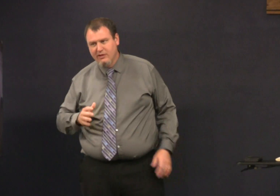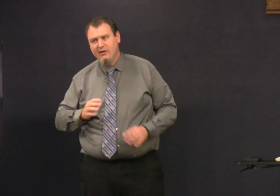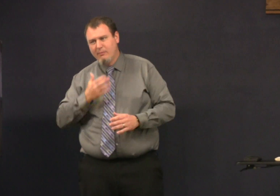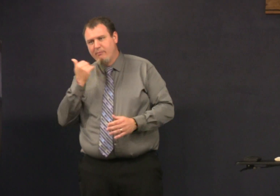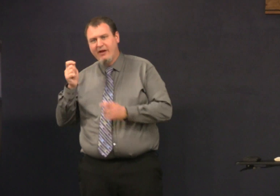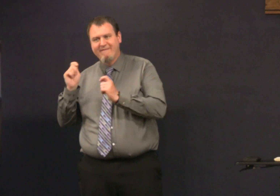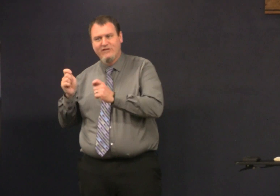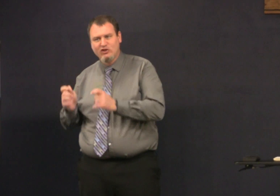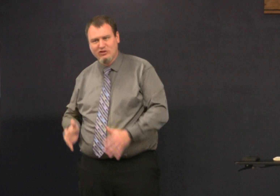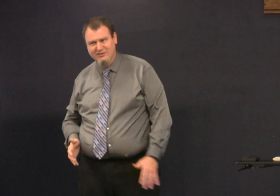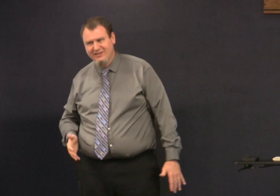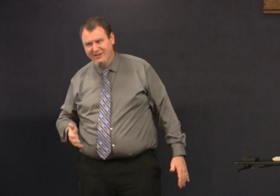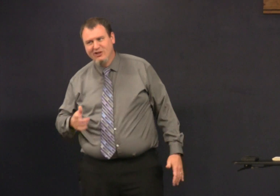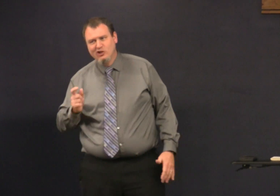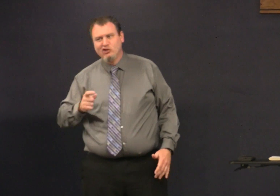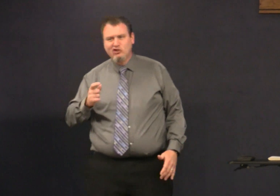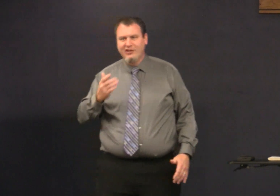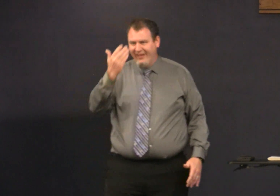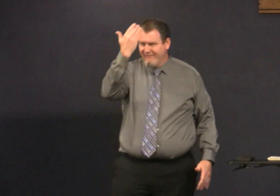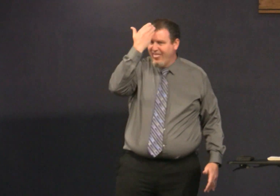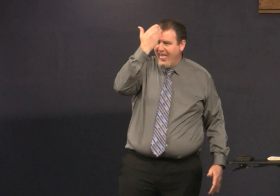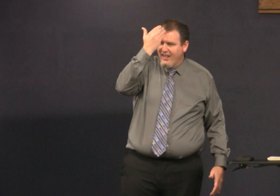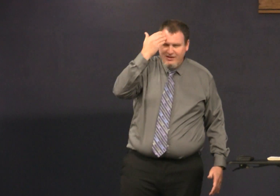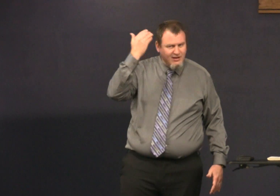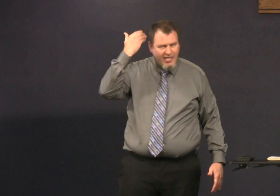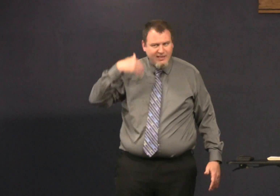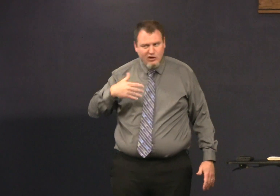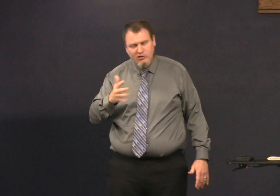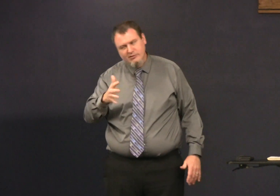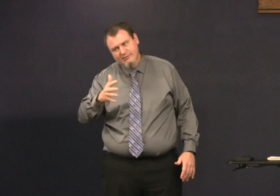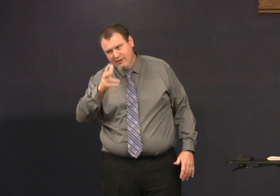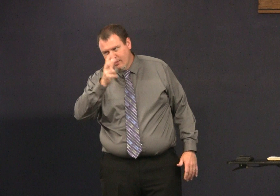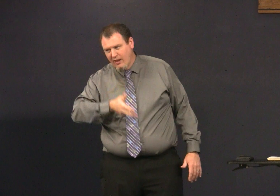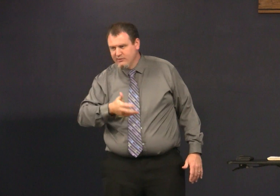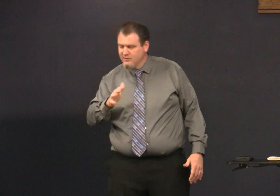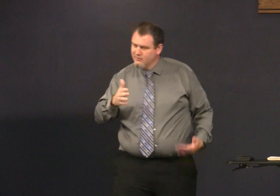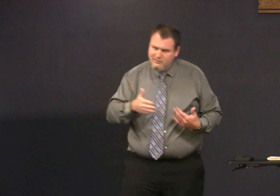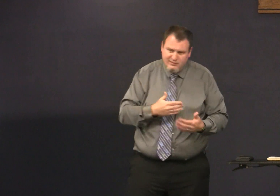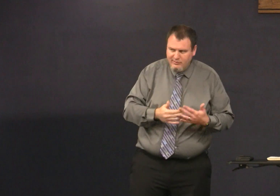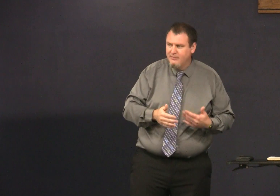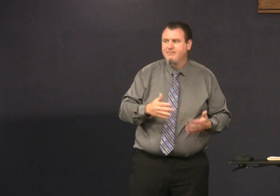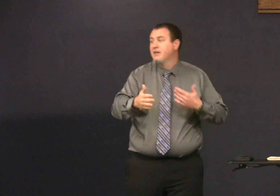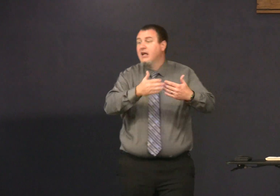probably because he's lousy with a sword but he should have gone from the head not the ear but anyway